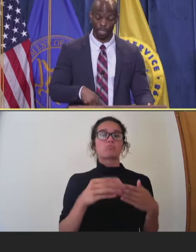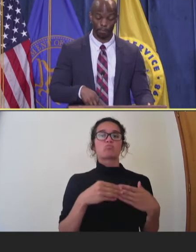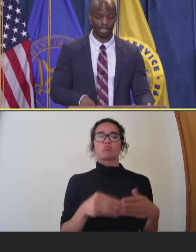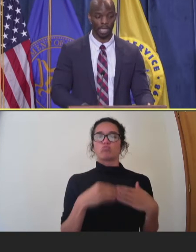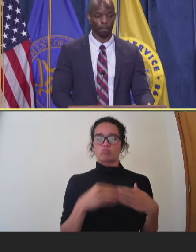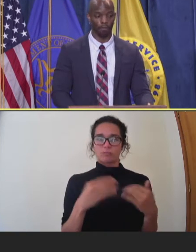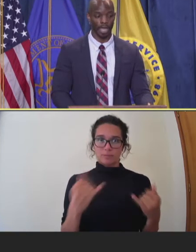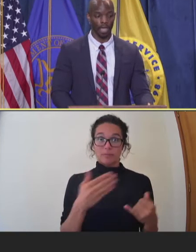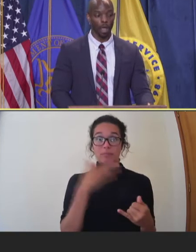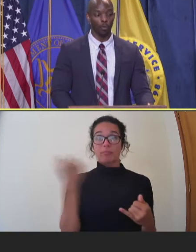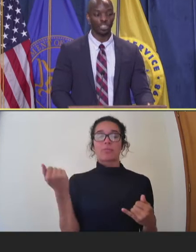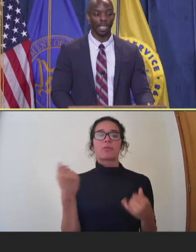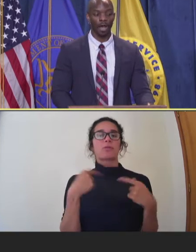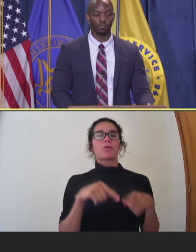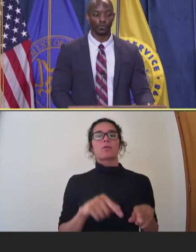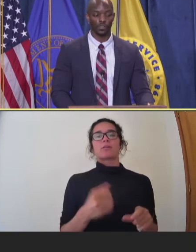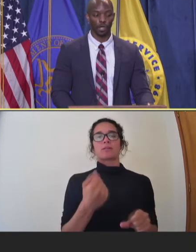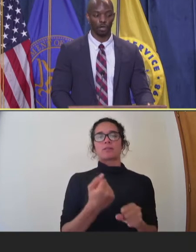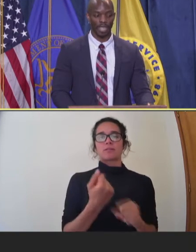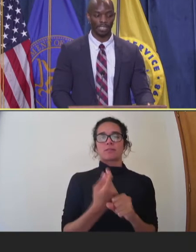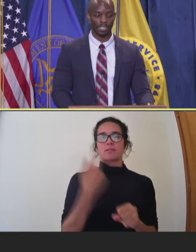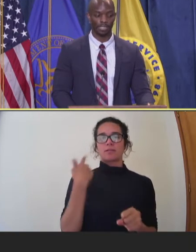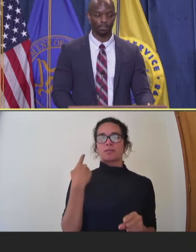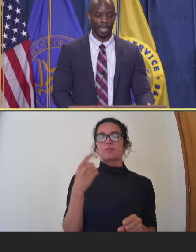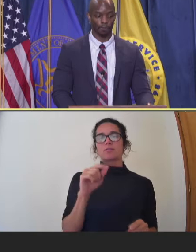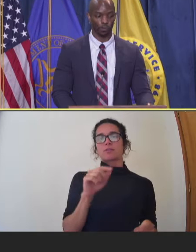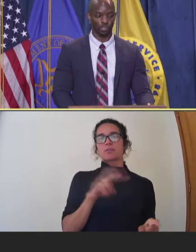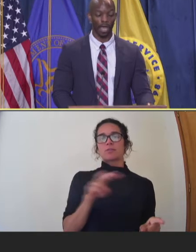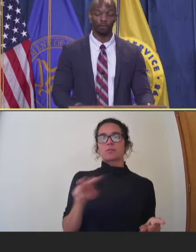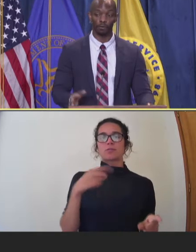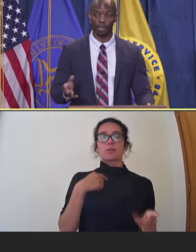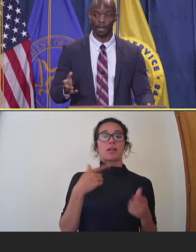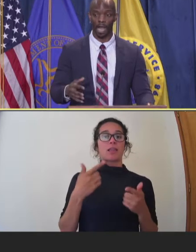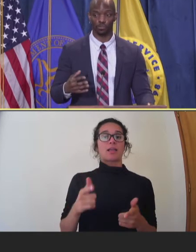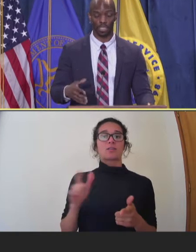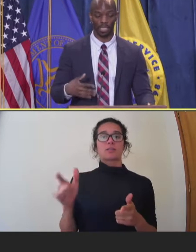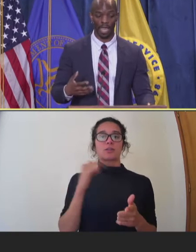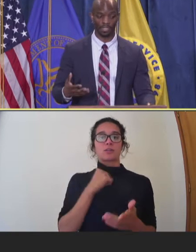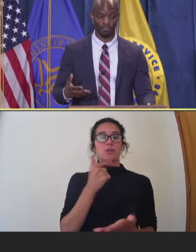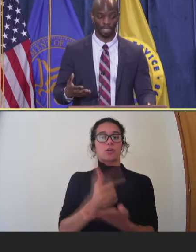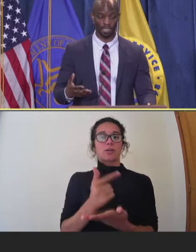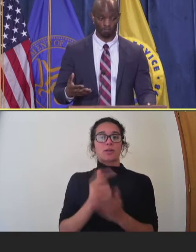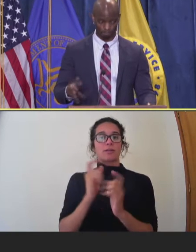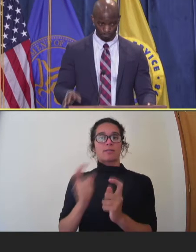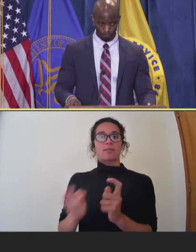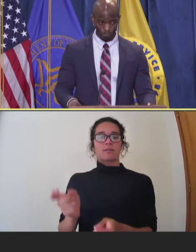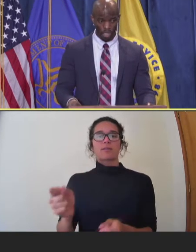mpox outbreak, which allows for their grantees to be able to cover mpox related activities.